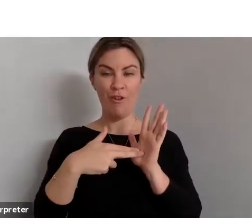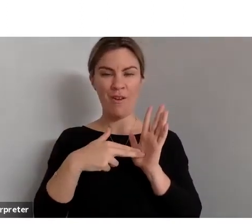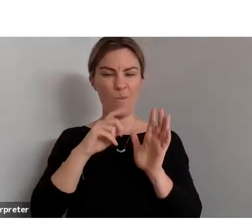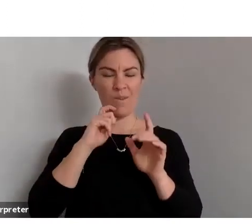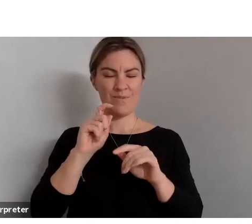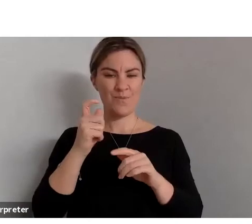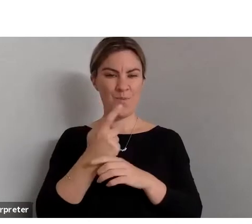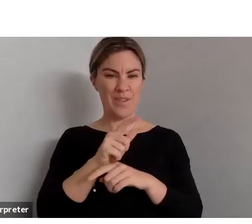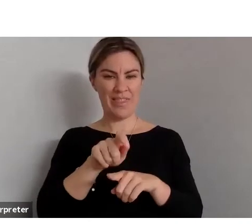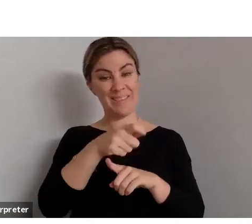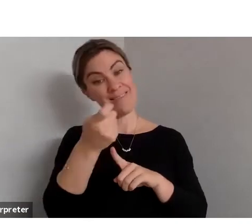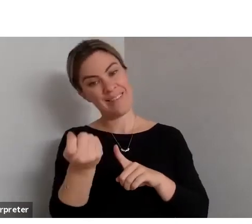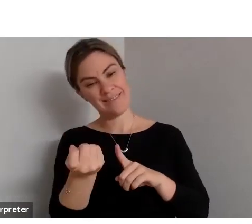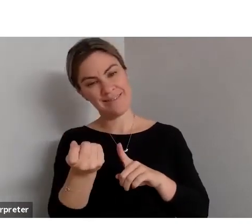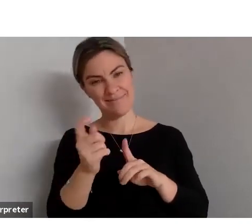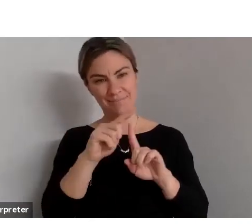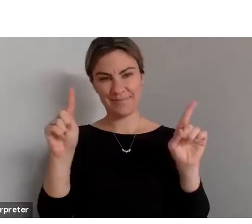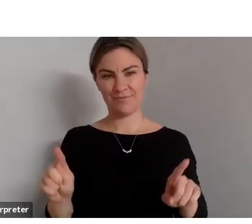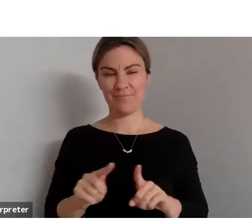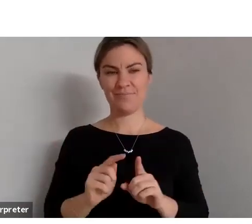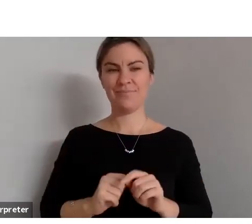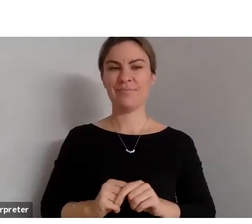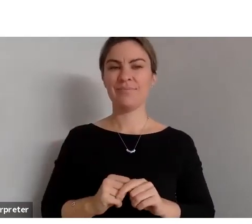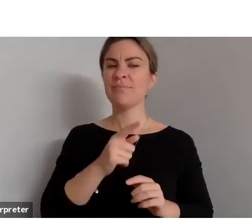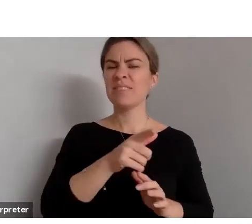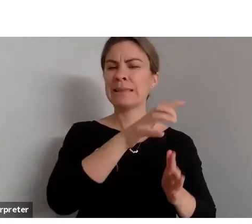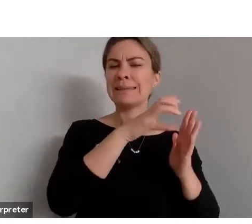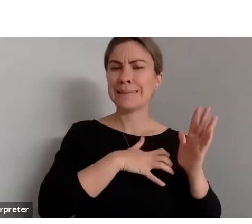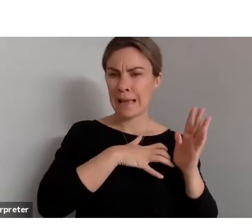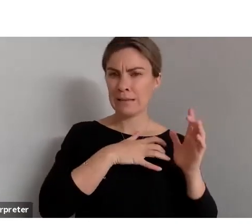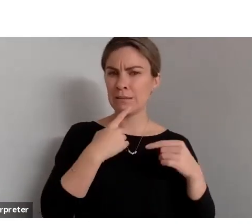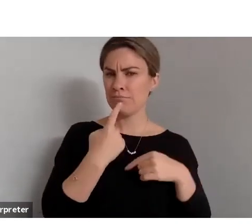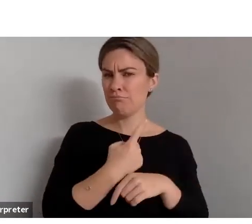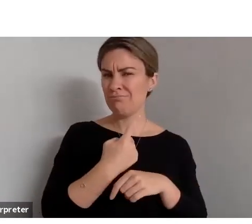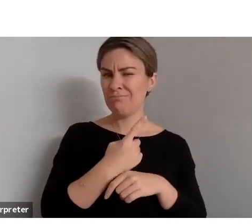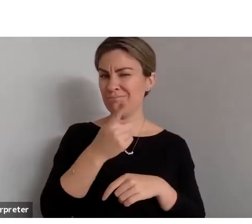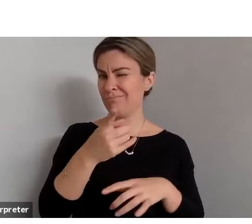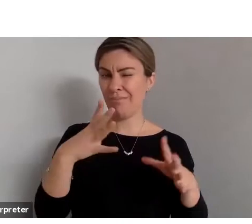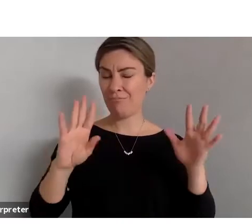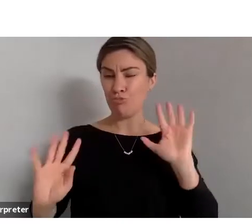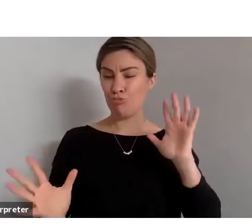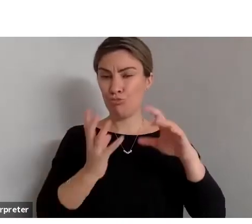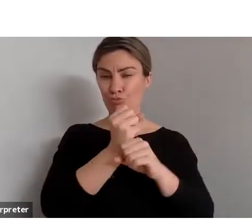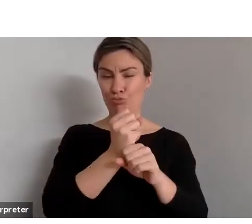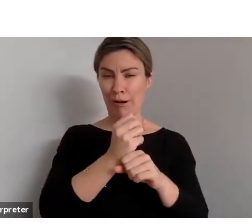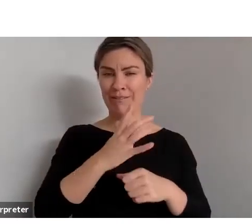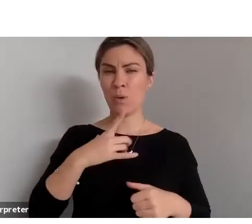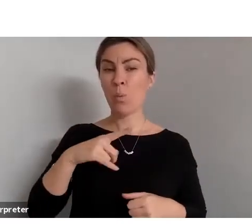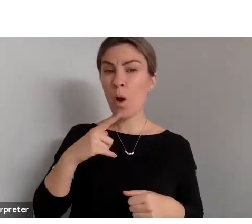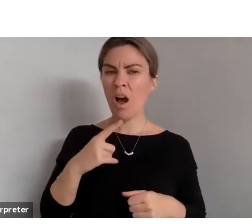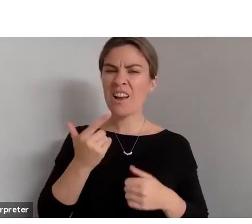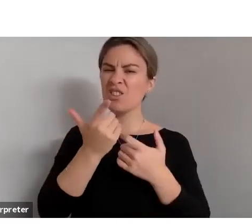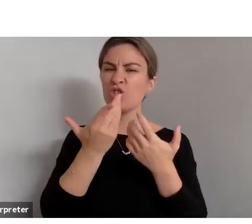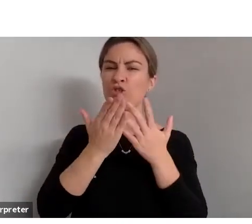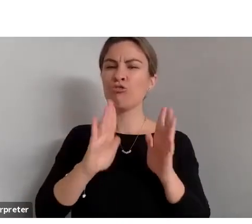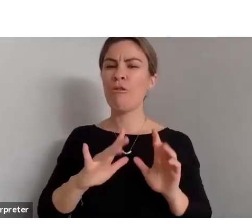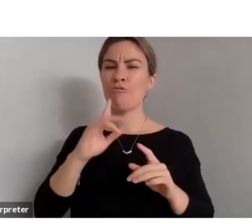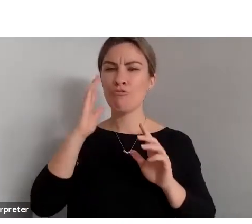Just on text, a letter quite brief as a general reminder to make your